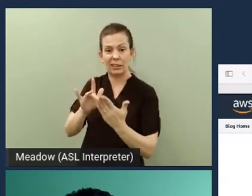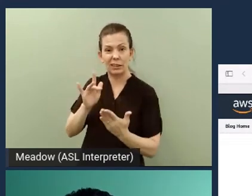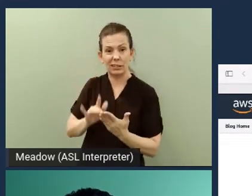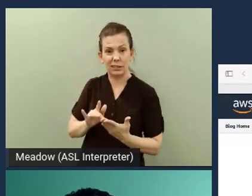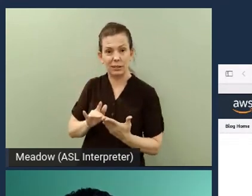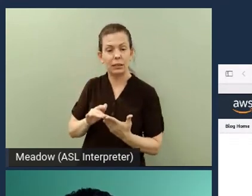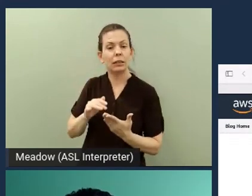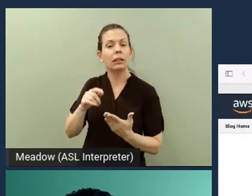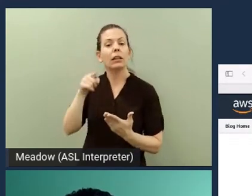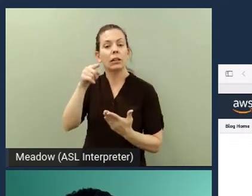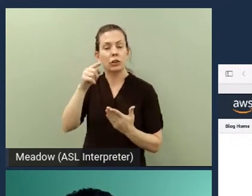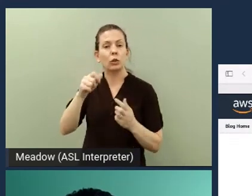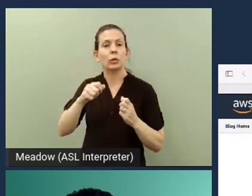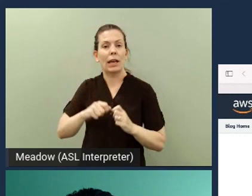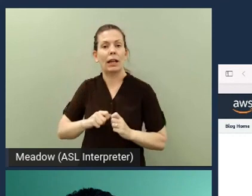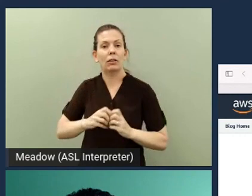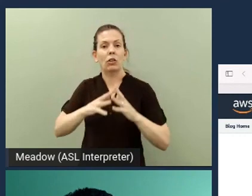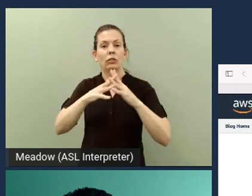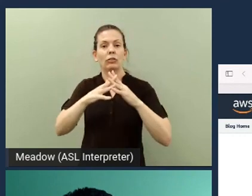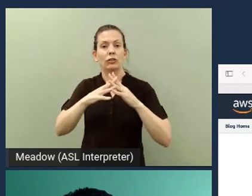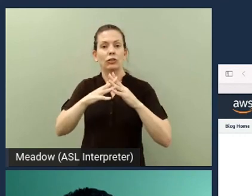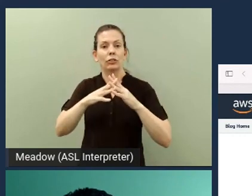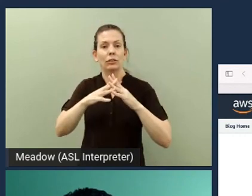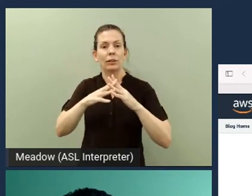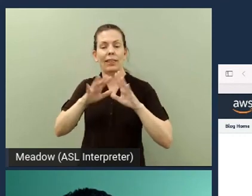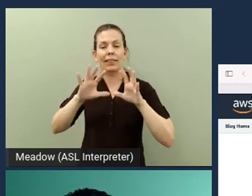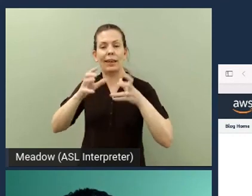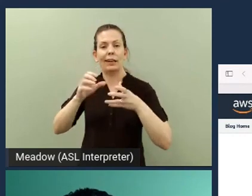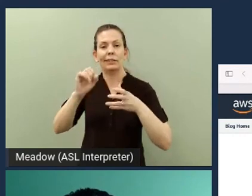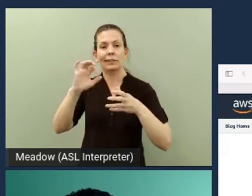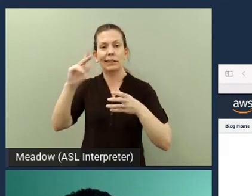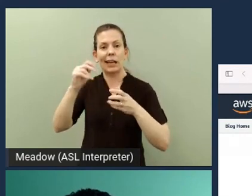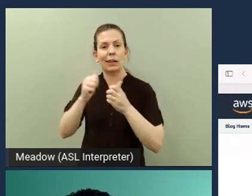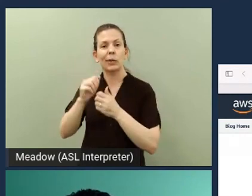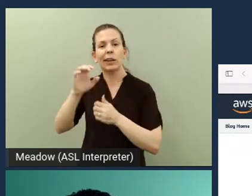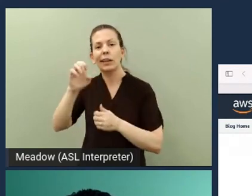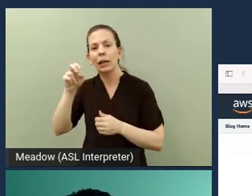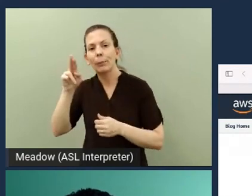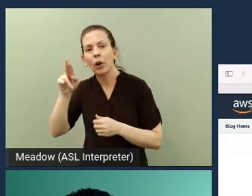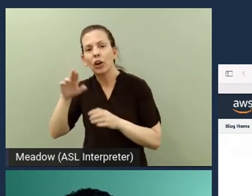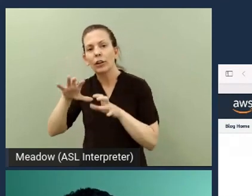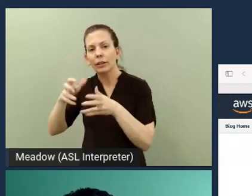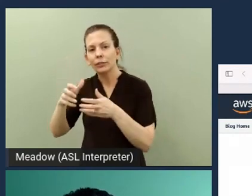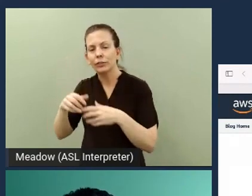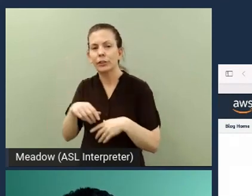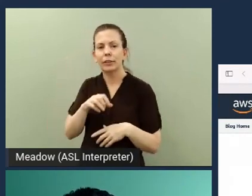to launch a stack with the EMR clusters, with the SageMaker Studio Notebooks.